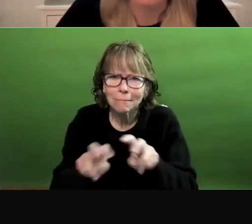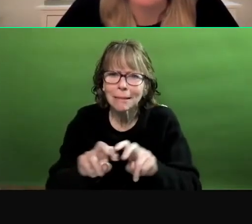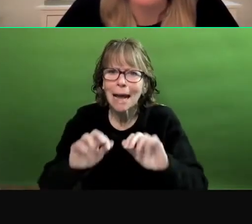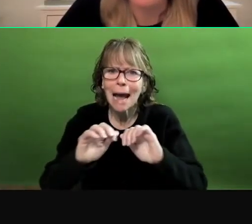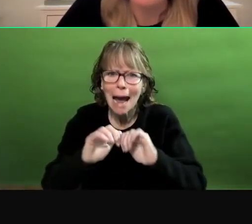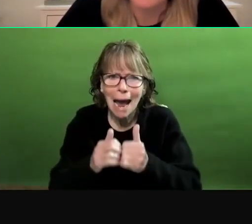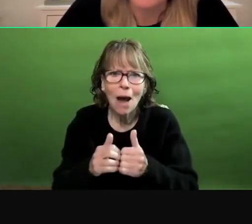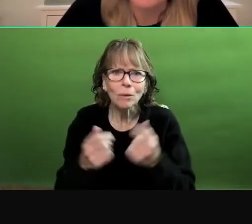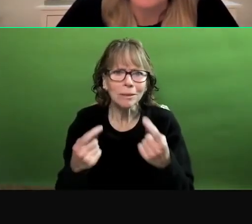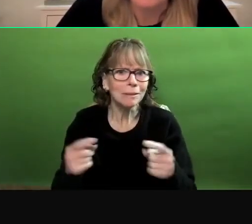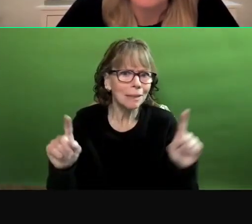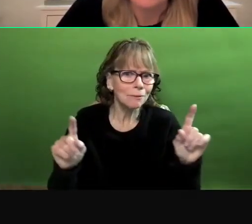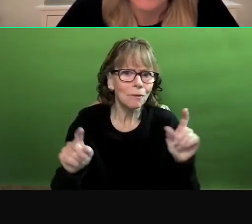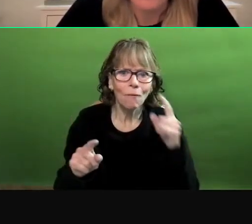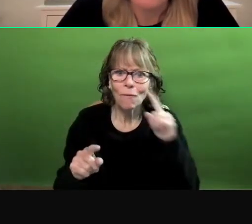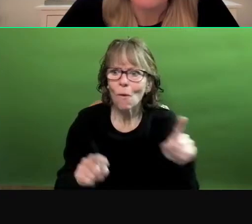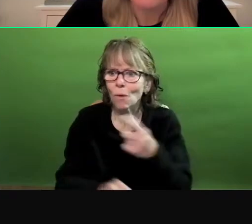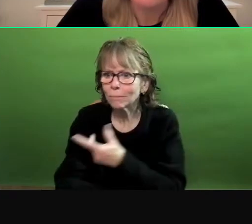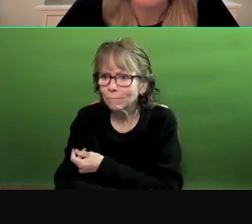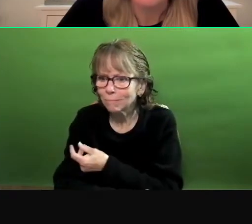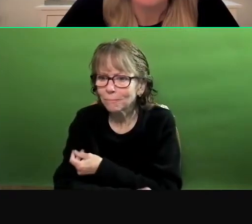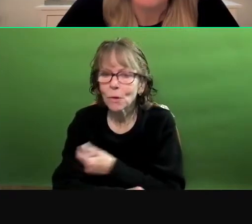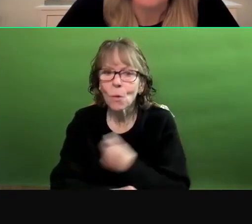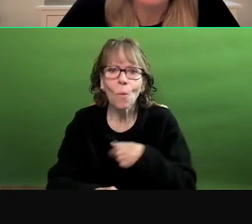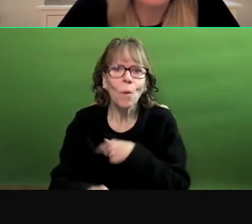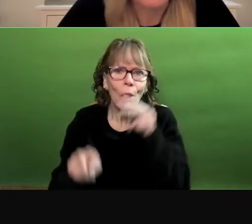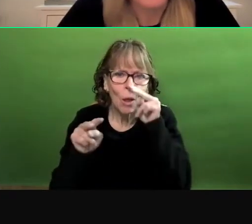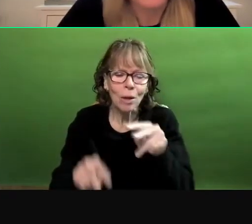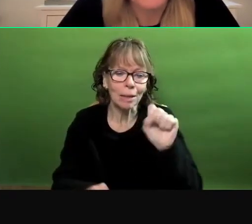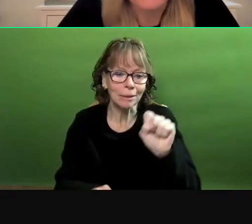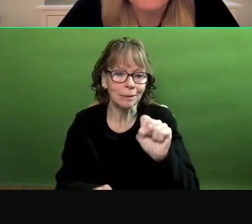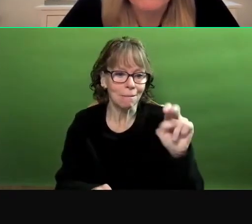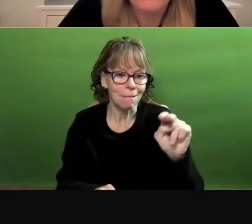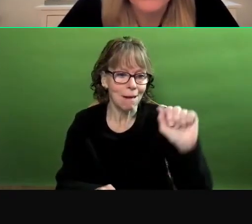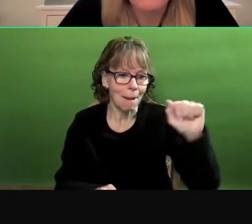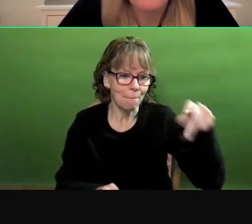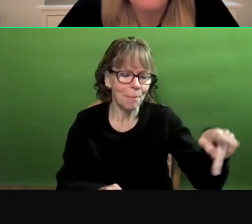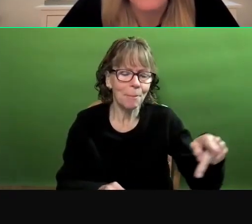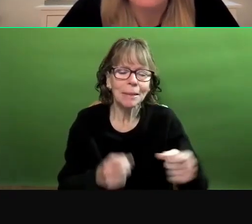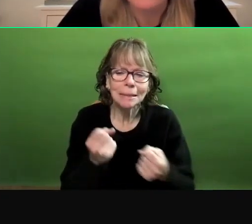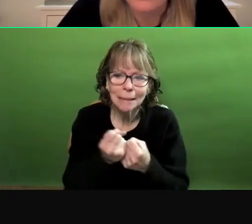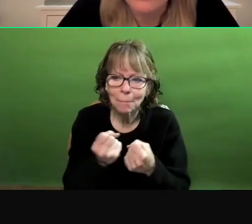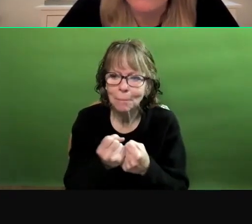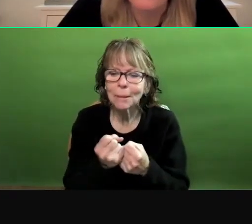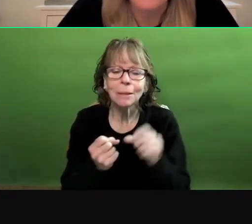around enrollment in SNAP or the Supplemental Nutrition Assistance Program. How accessible